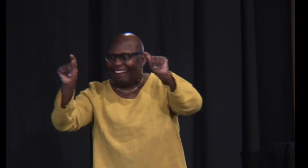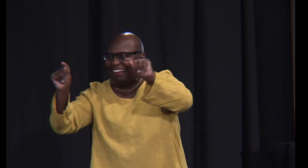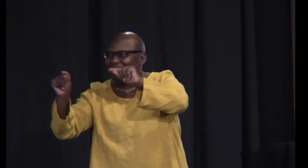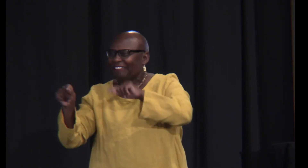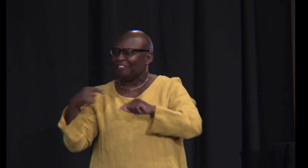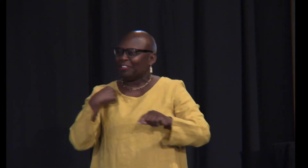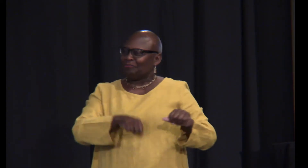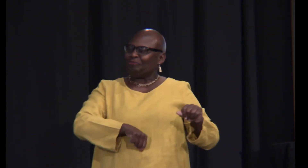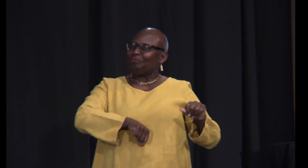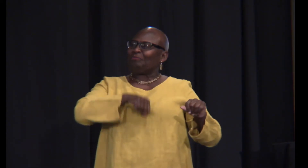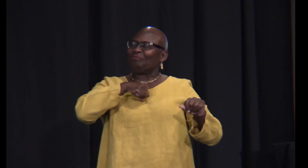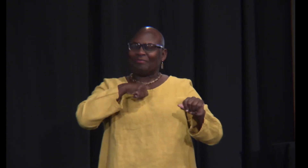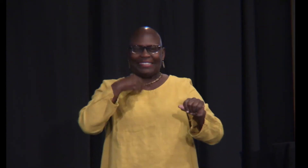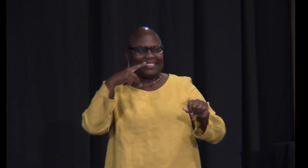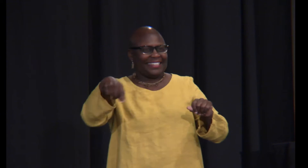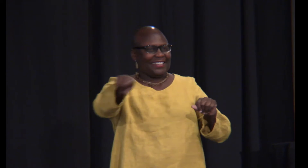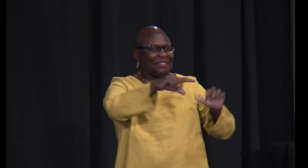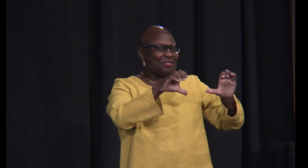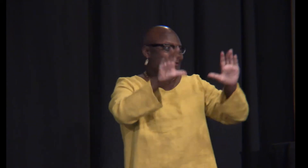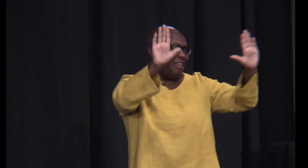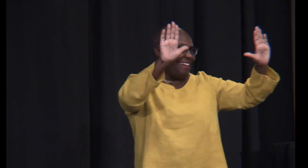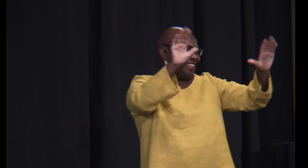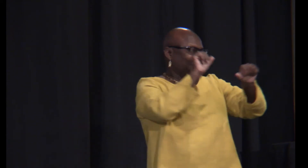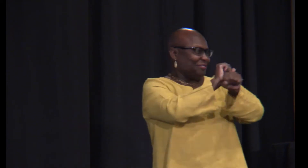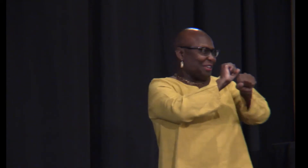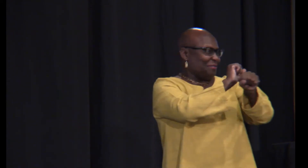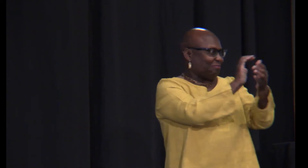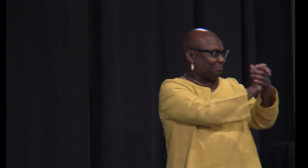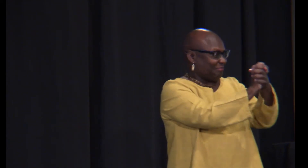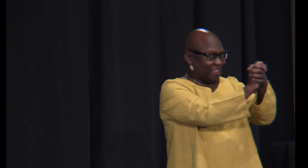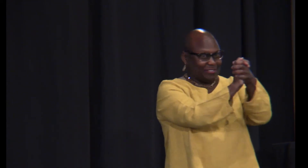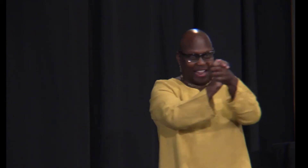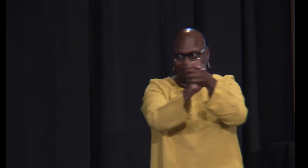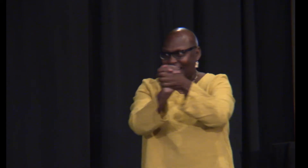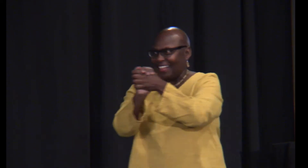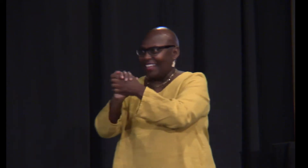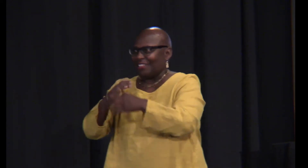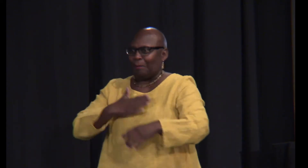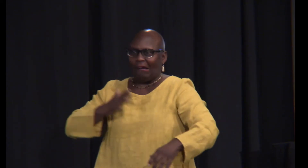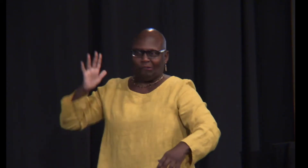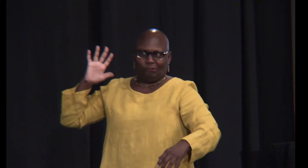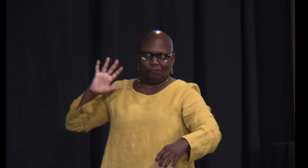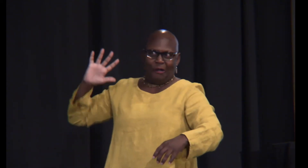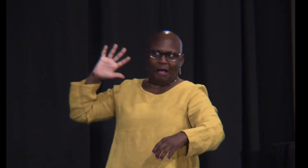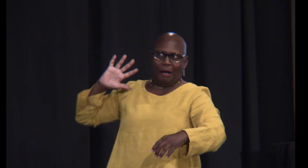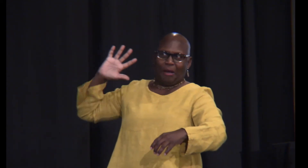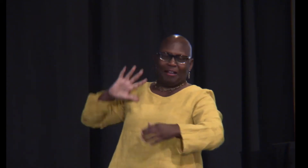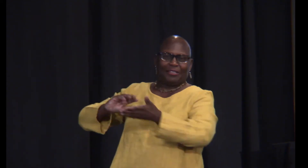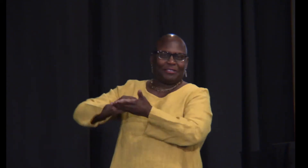so proud to see the wonderful work you have done. Congratulations!